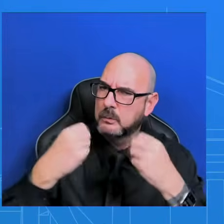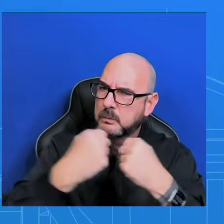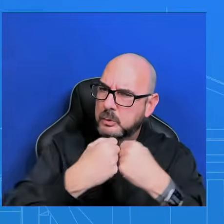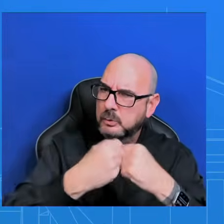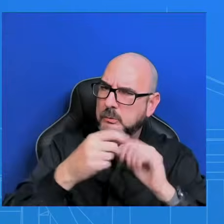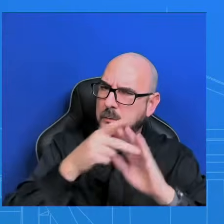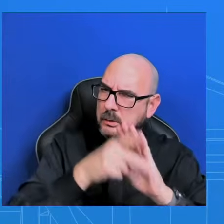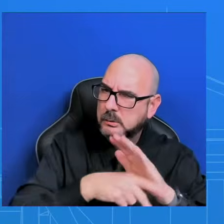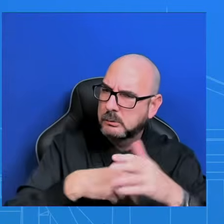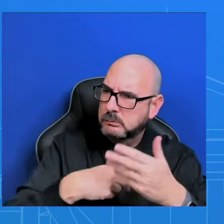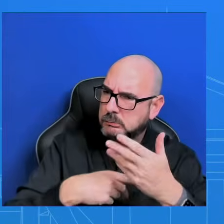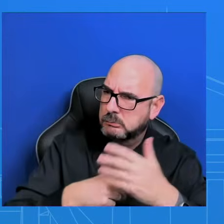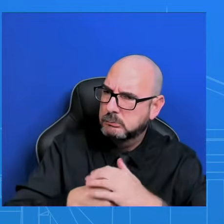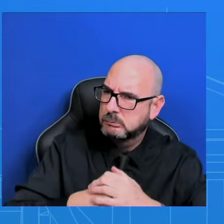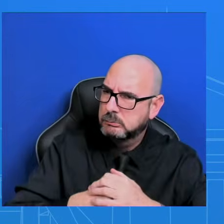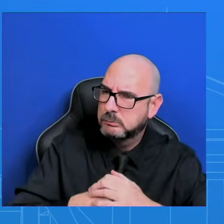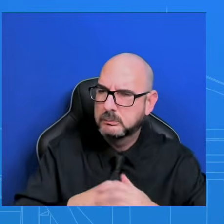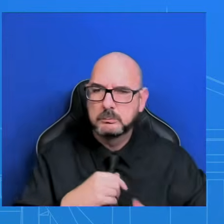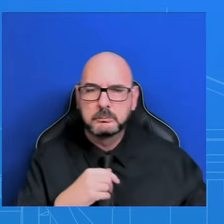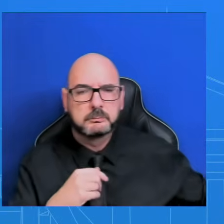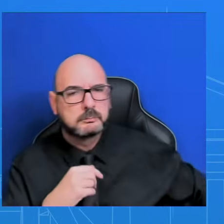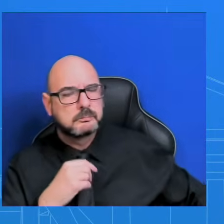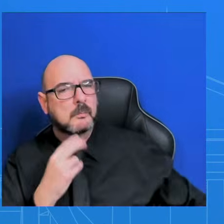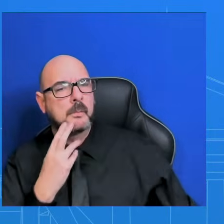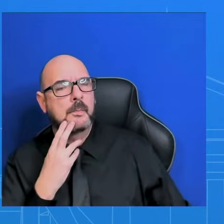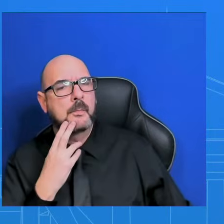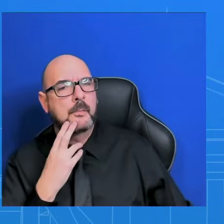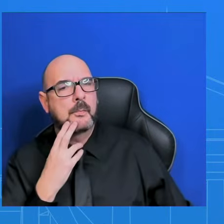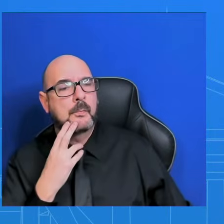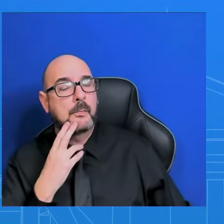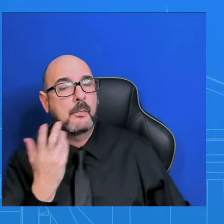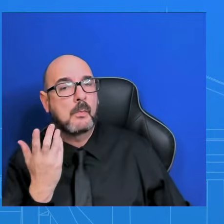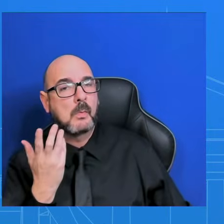We want to deal with what's going on at the border. That's why we're having these conversation --